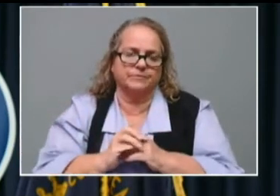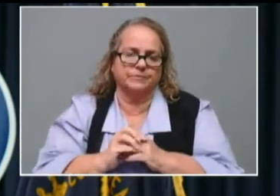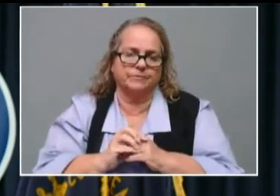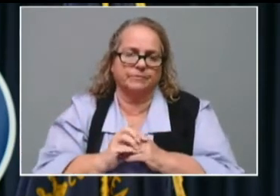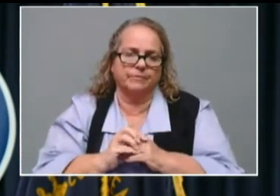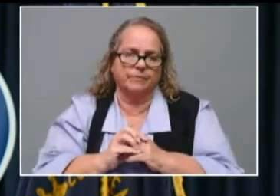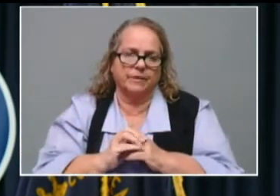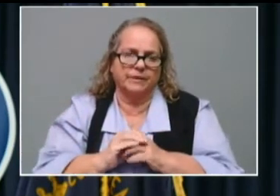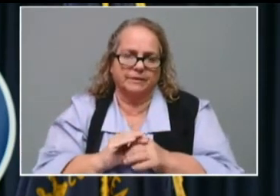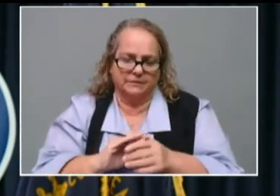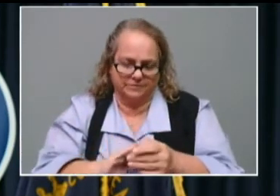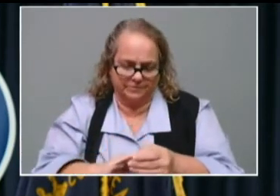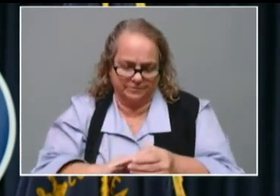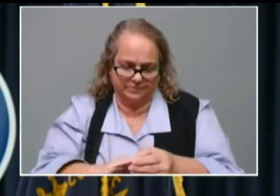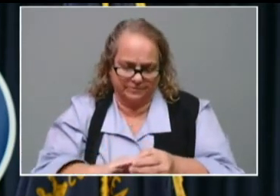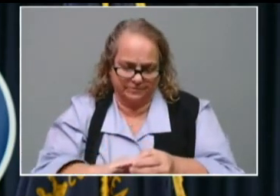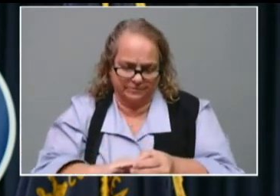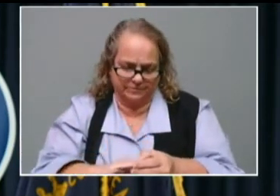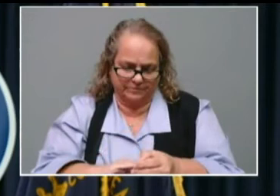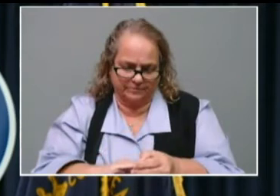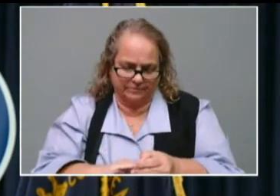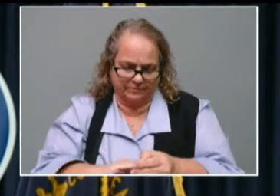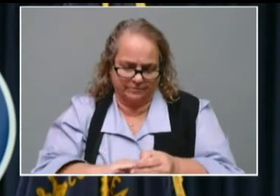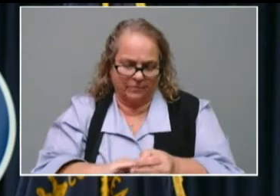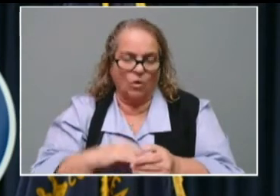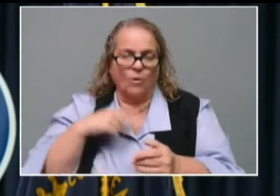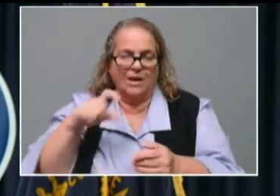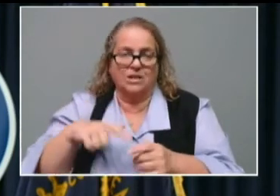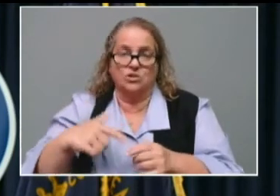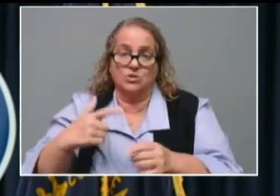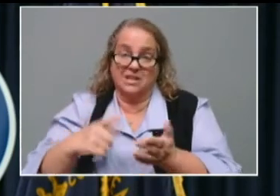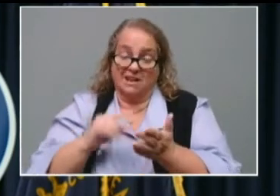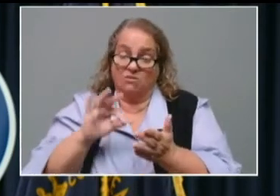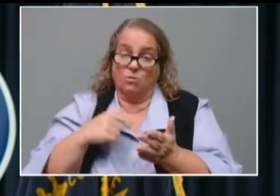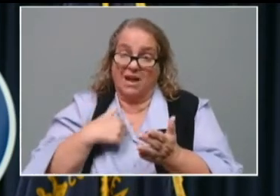at periods where there is greater concern might give us greater